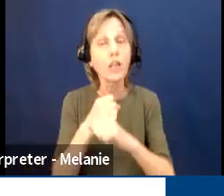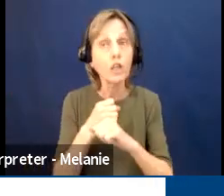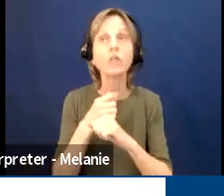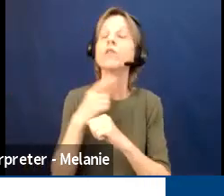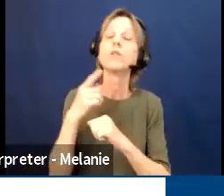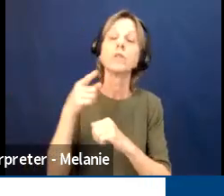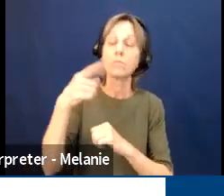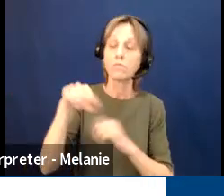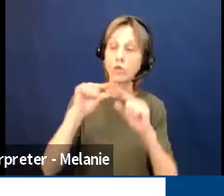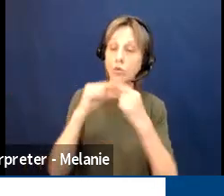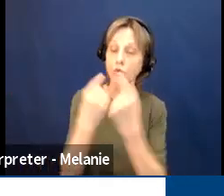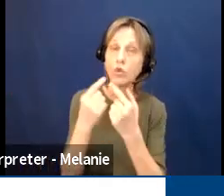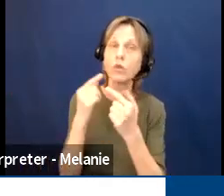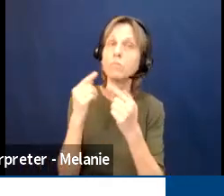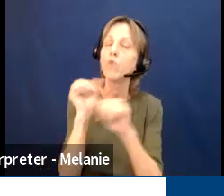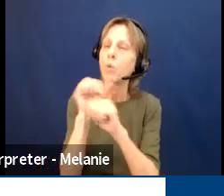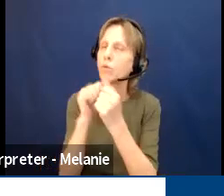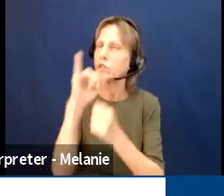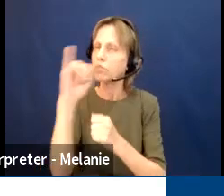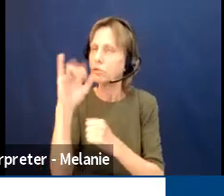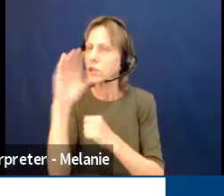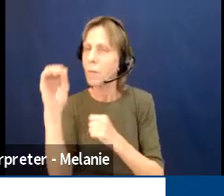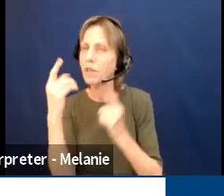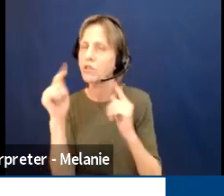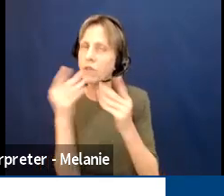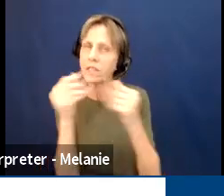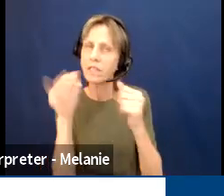solve this problem and so they've developed a whole community of adults who are helping them